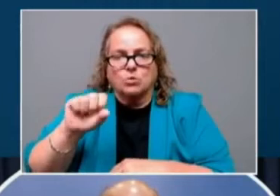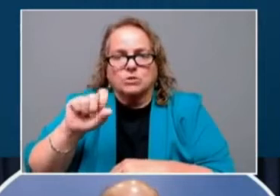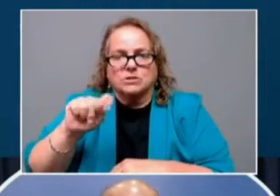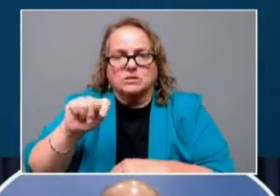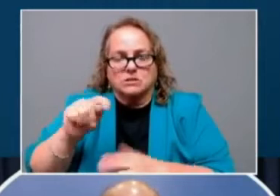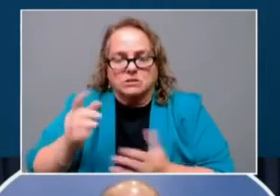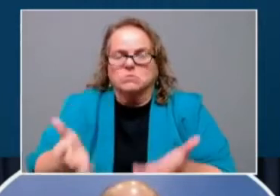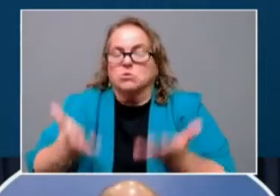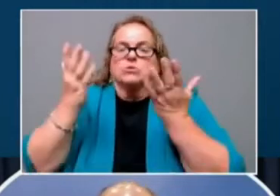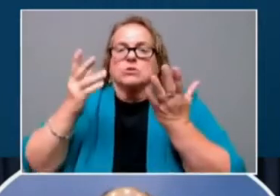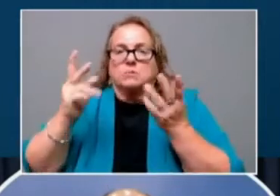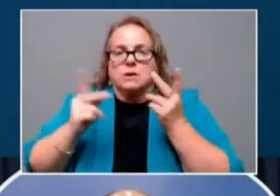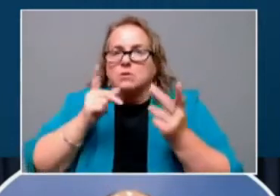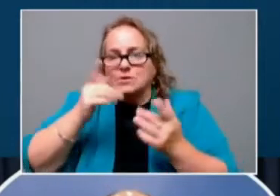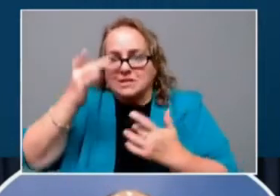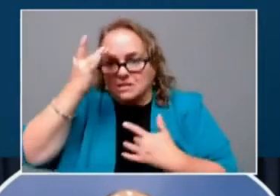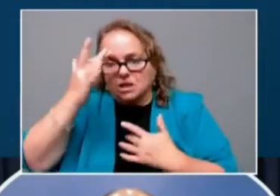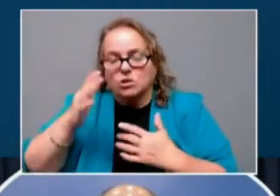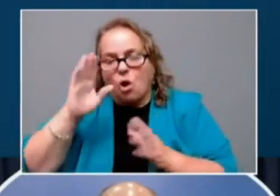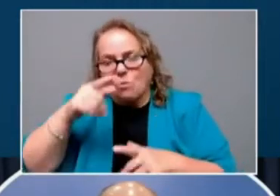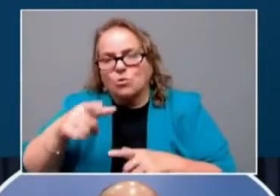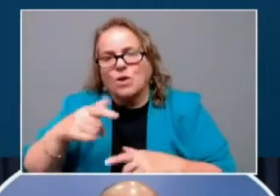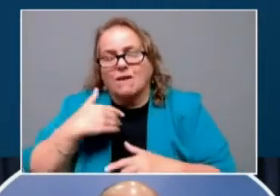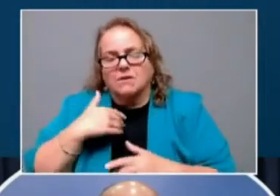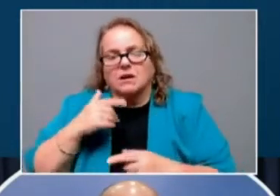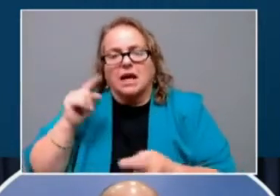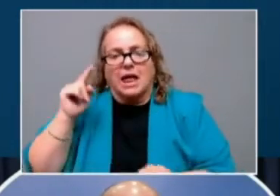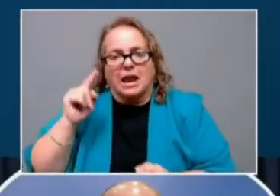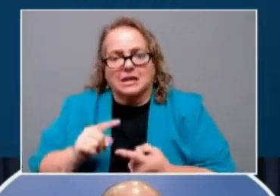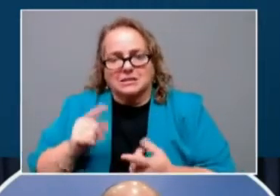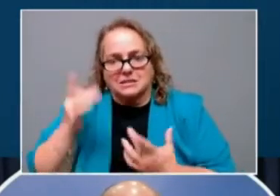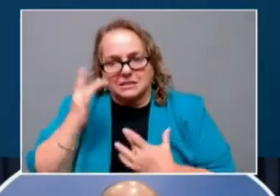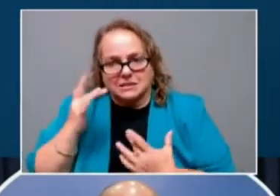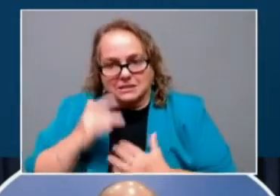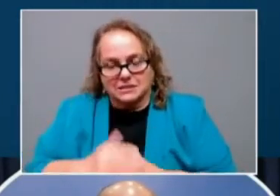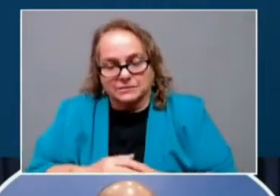more mild disease. We have another alternative which would be vaccination,